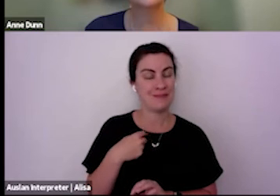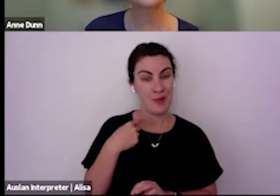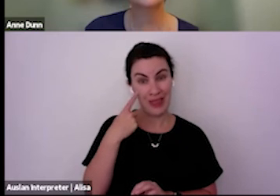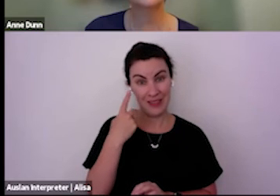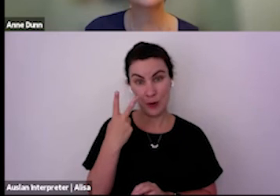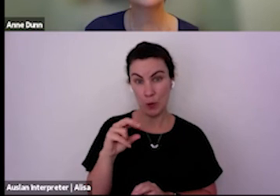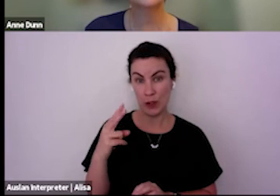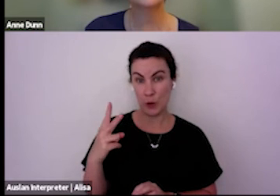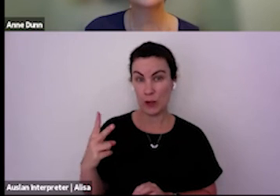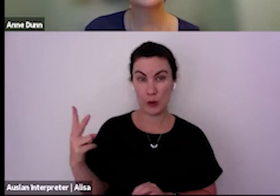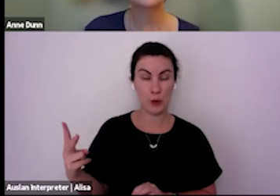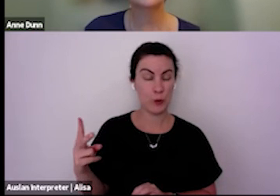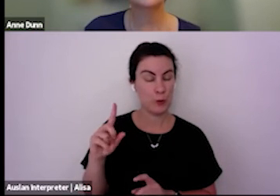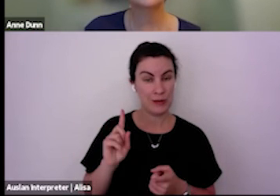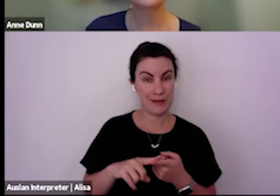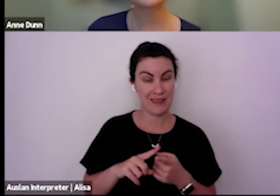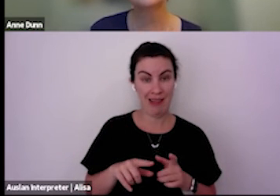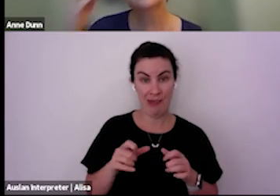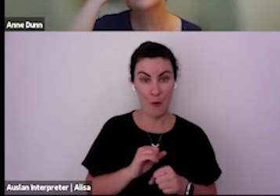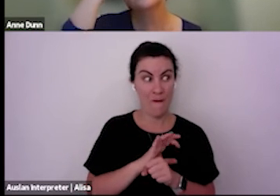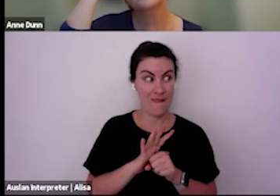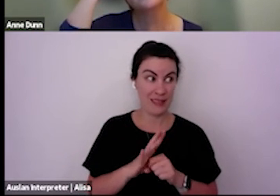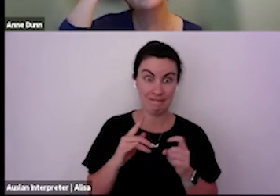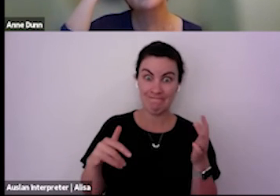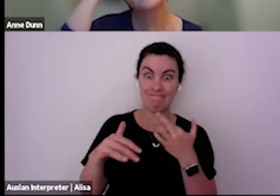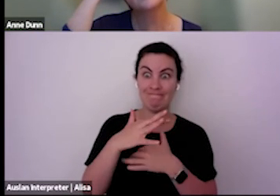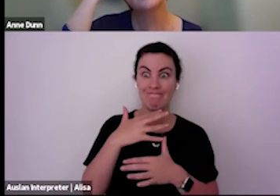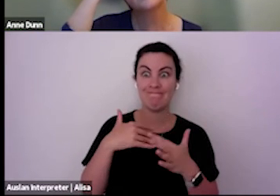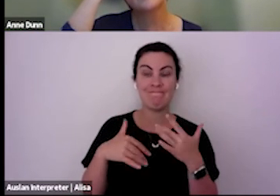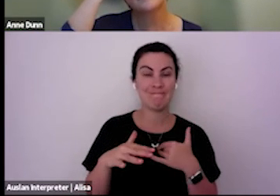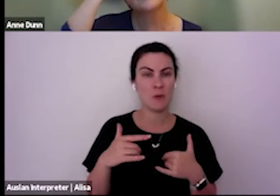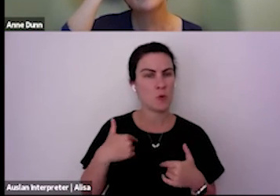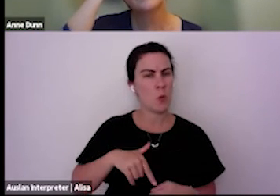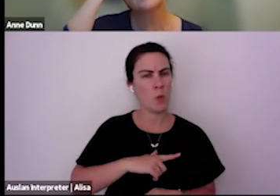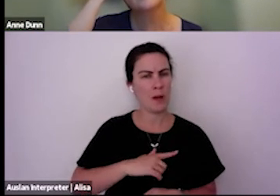Very much still a pandemic raging out there and I think taking time to look at how we